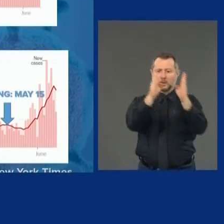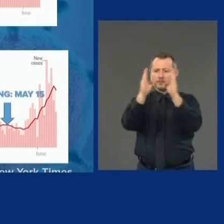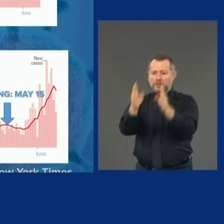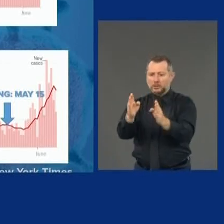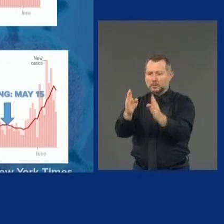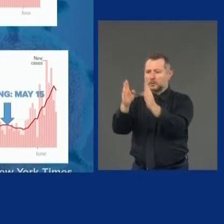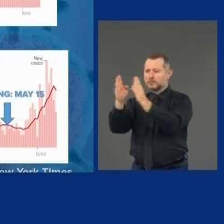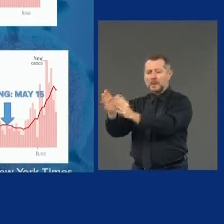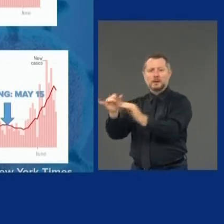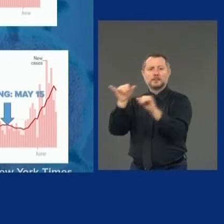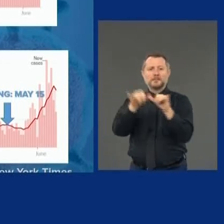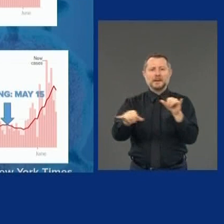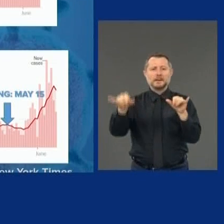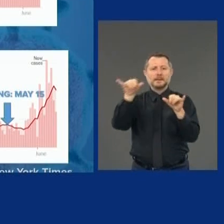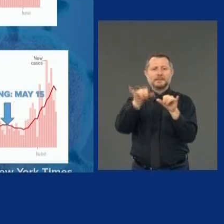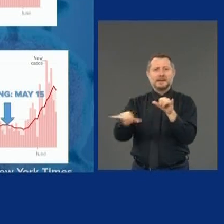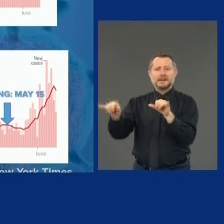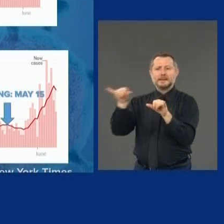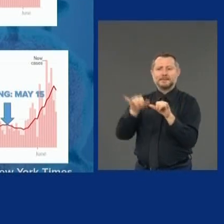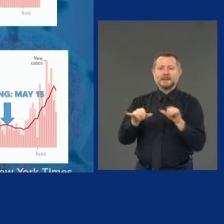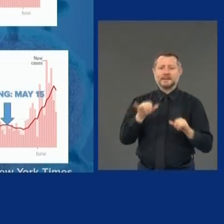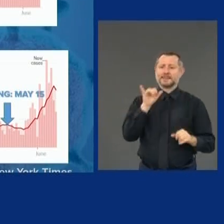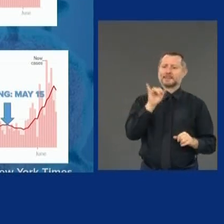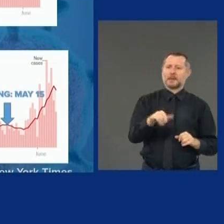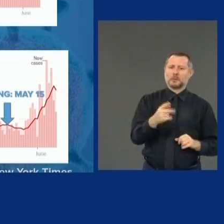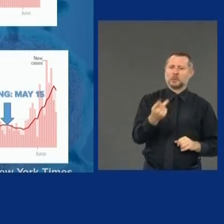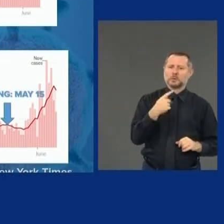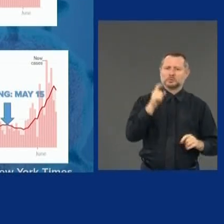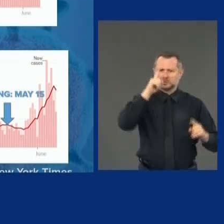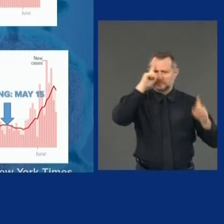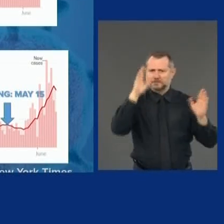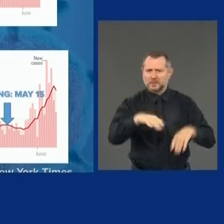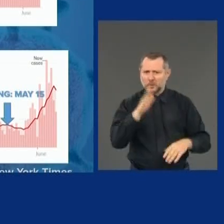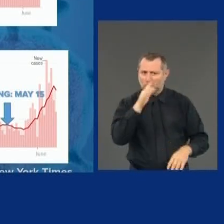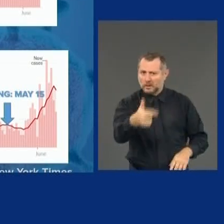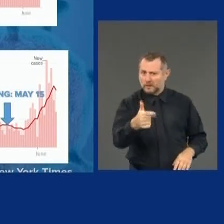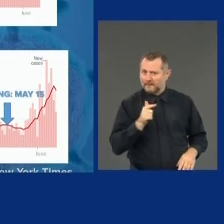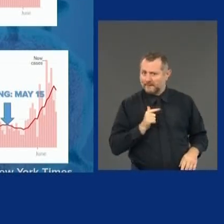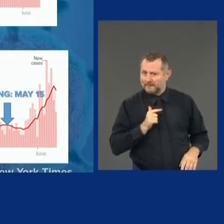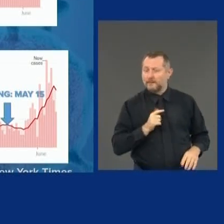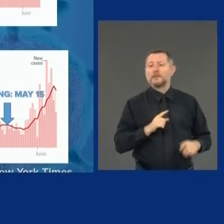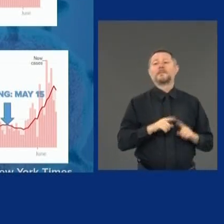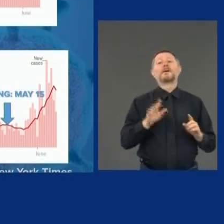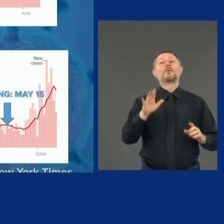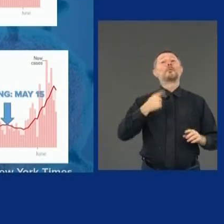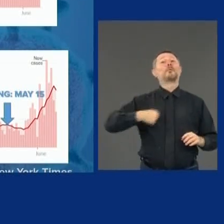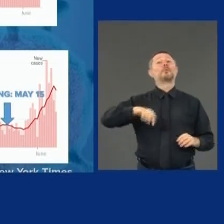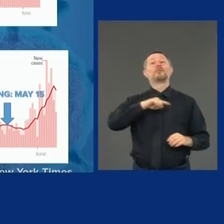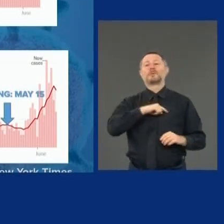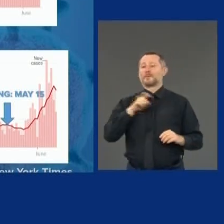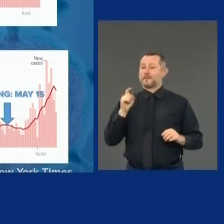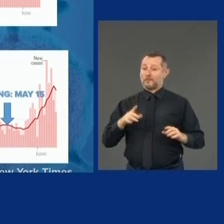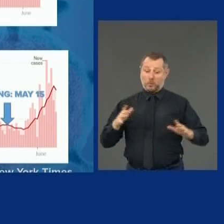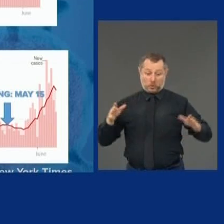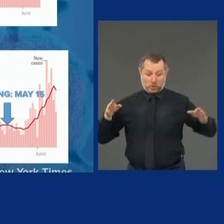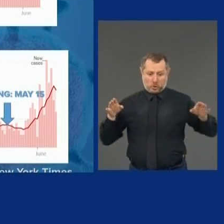AND IT'S NOT ONE STATE. IT IS THE PATTERN, MY FRIENDS. AND IT IS TO BE EXPECTED.